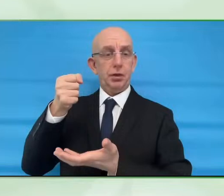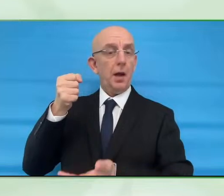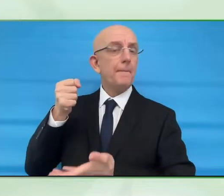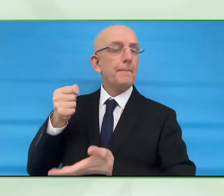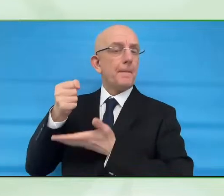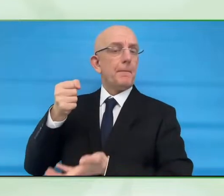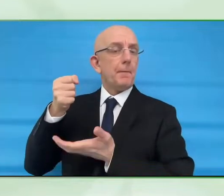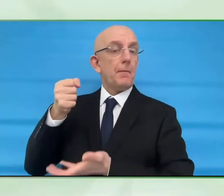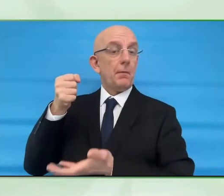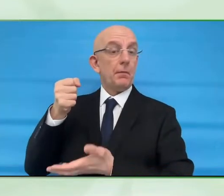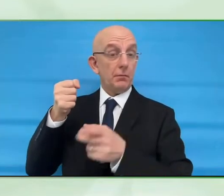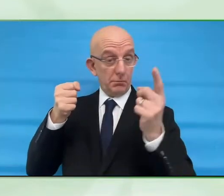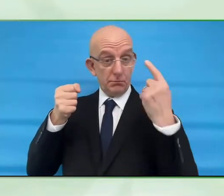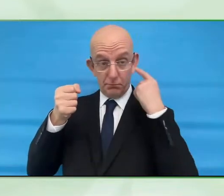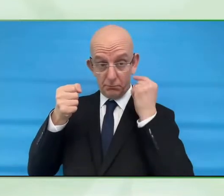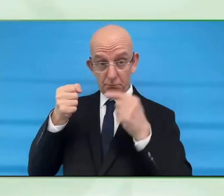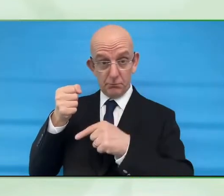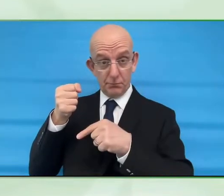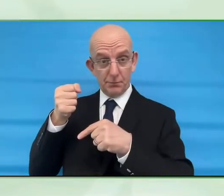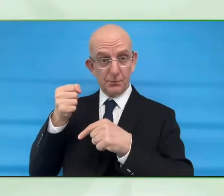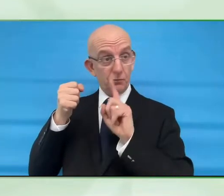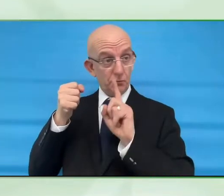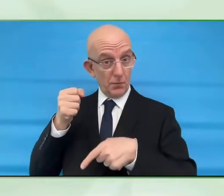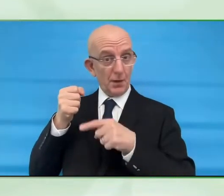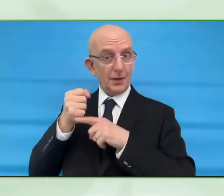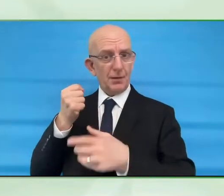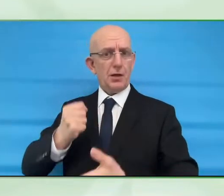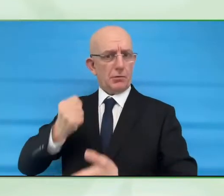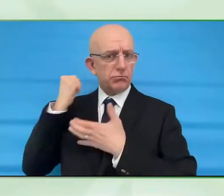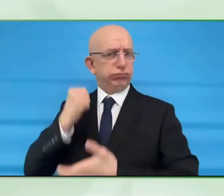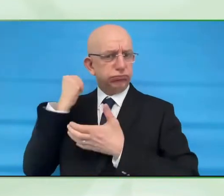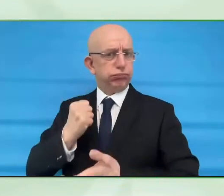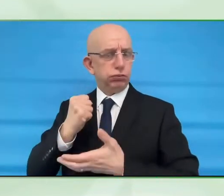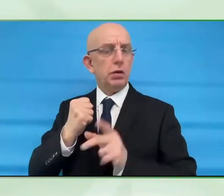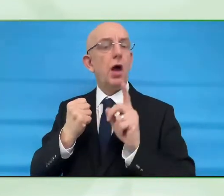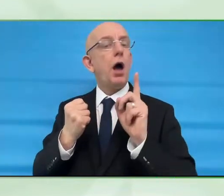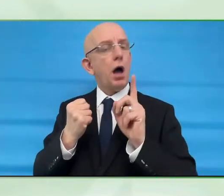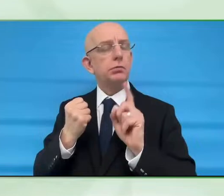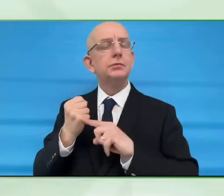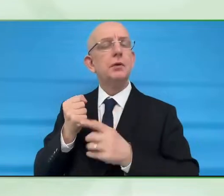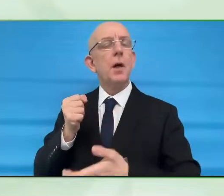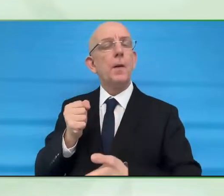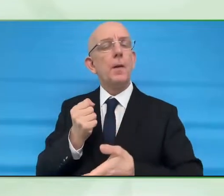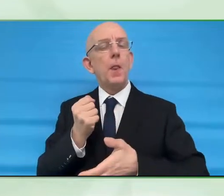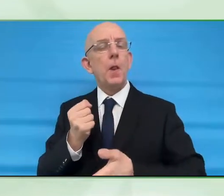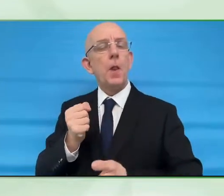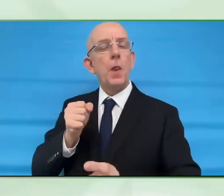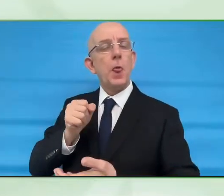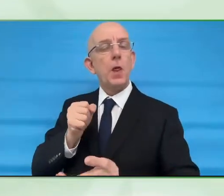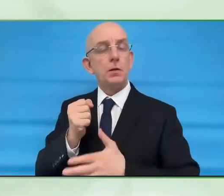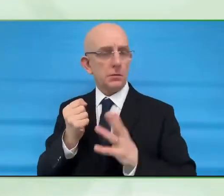Exciting, intriguing, and beneficial.